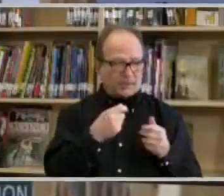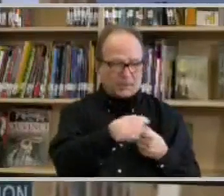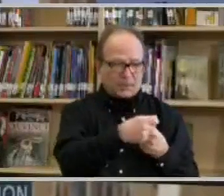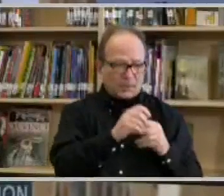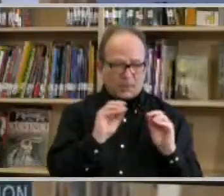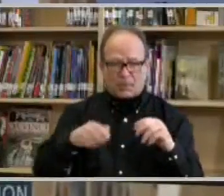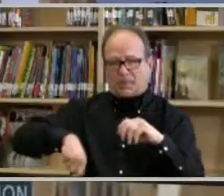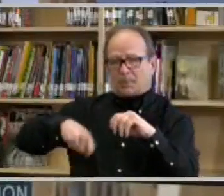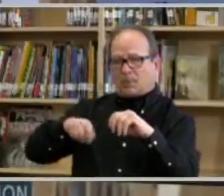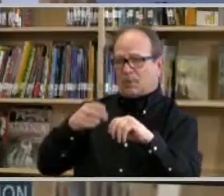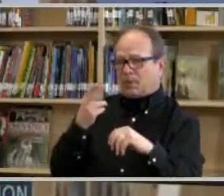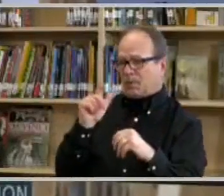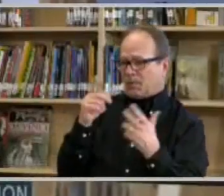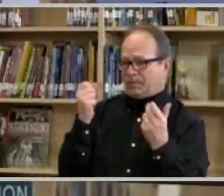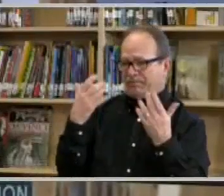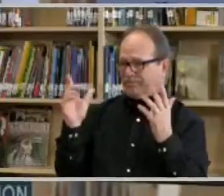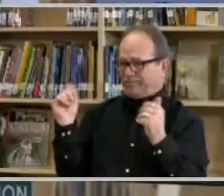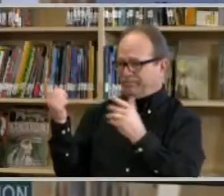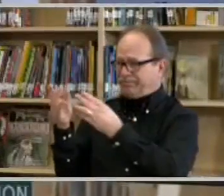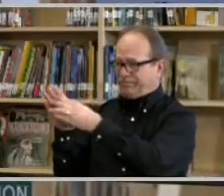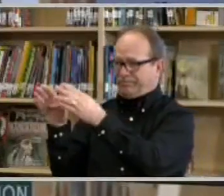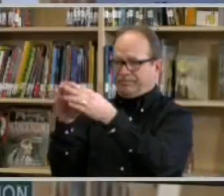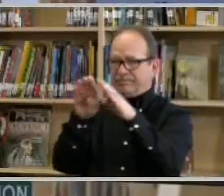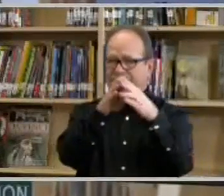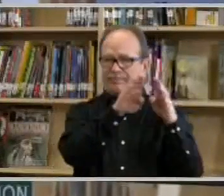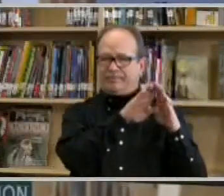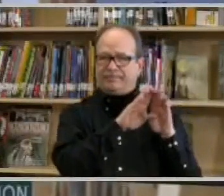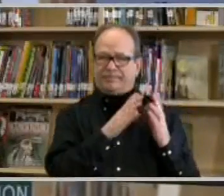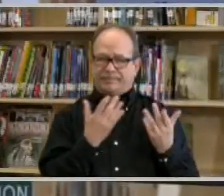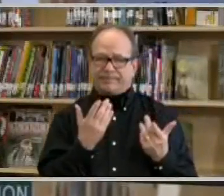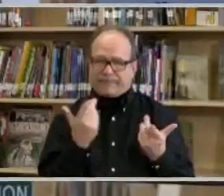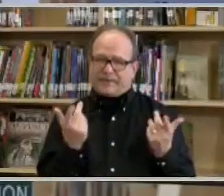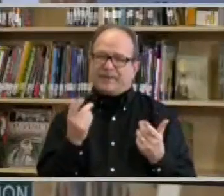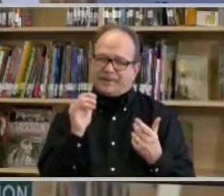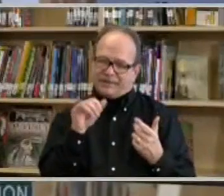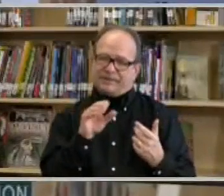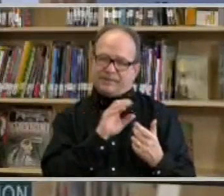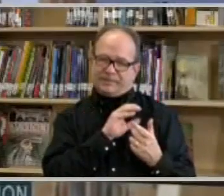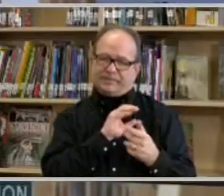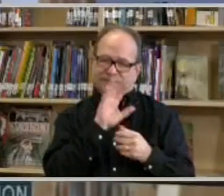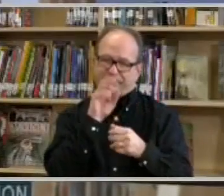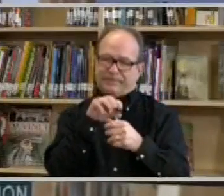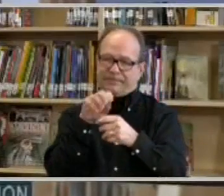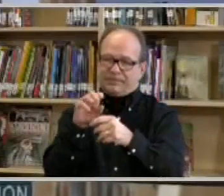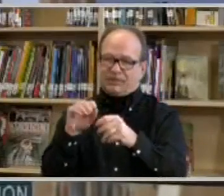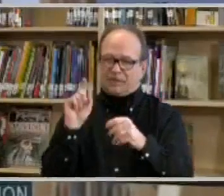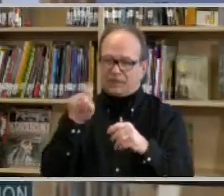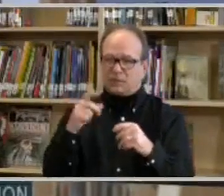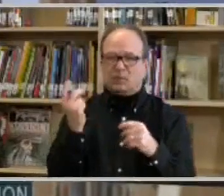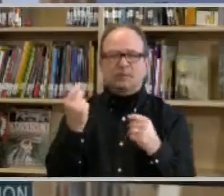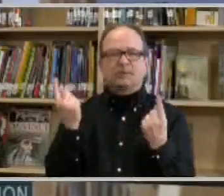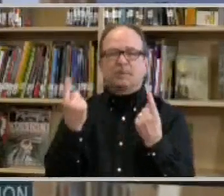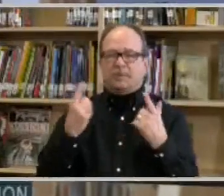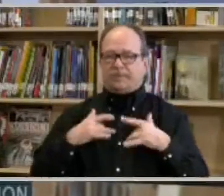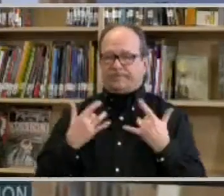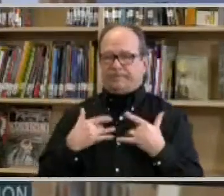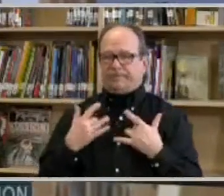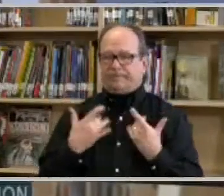MANY OF THOSE THINGS HAVE BEEN SHUT DOWN SO THOSE KINDS OF SOCIAL SPACES AND WE GOT TO KEEP THE LAW ENFORCEMENT ELEMENT